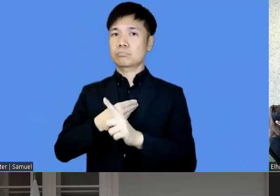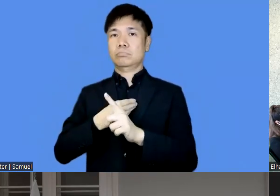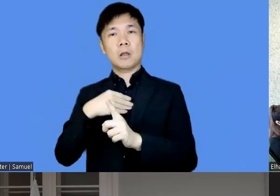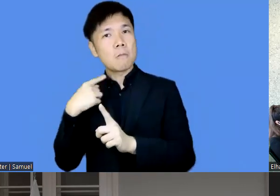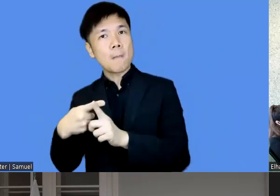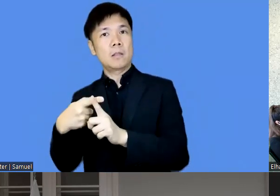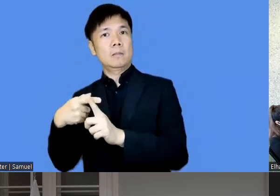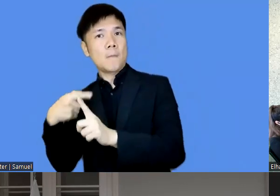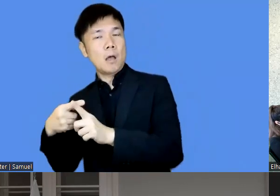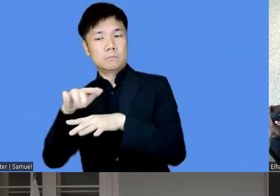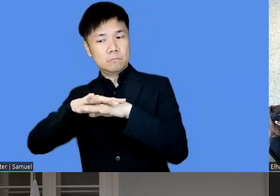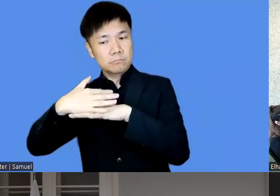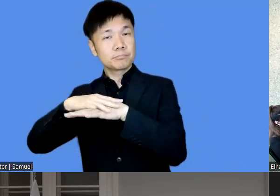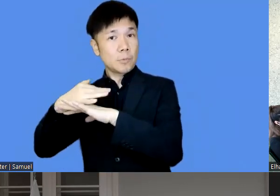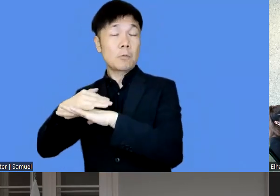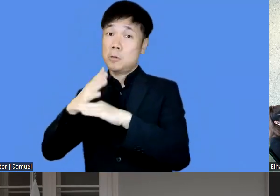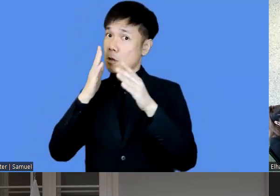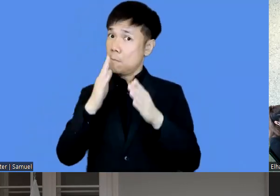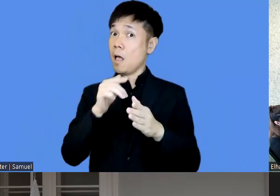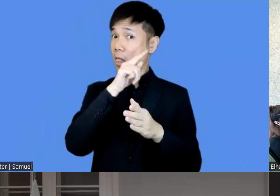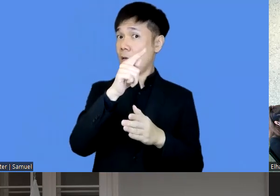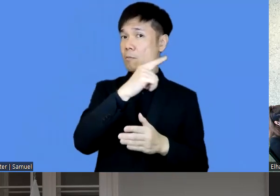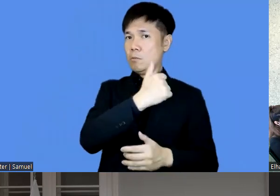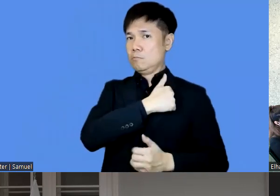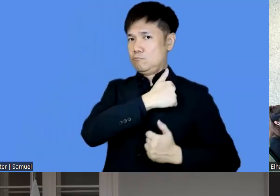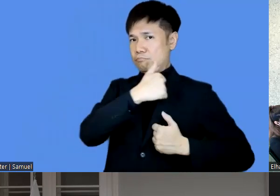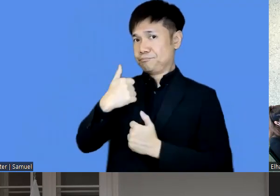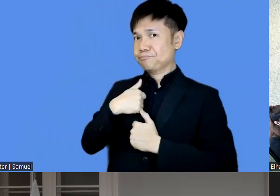is on the radar of military commanders and planners.